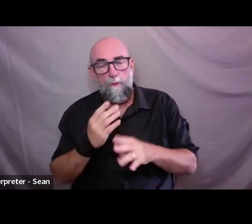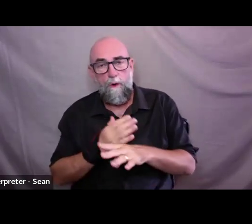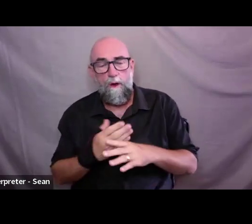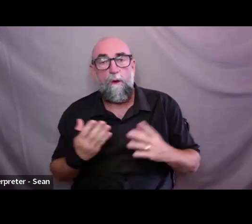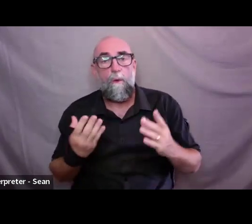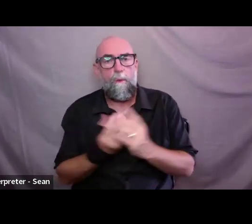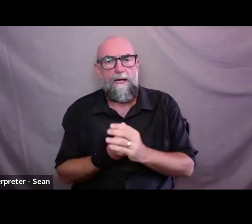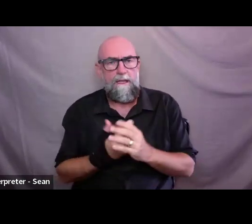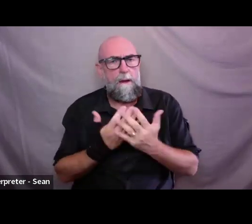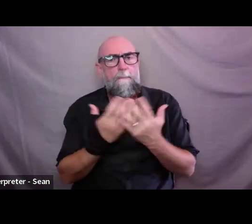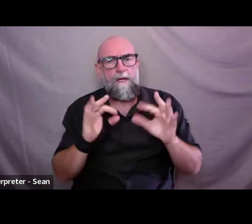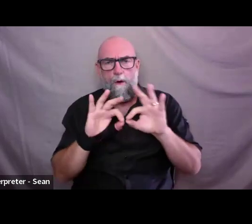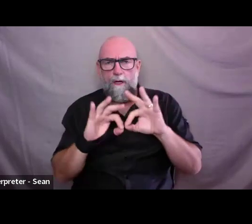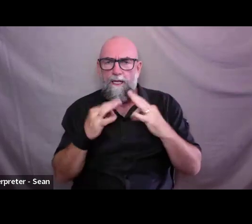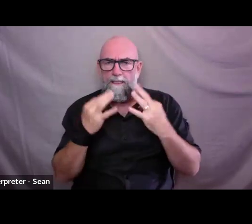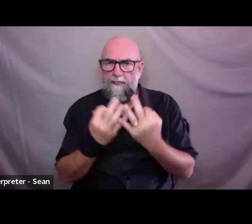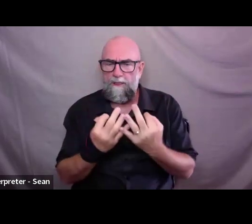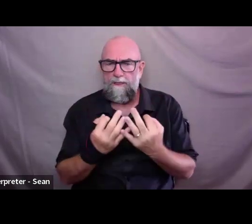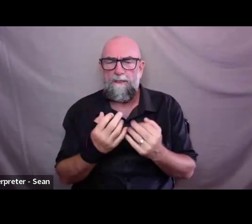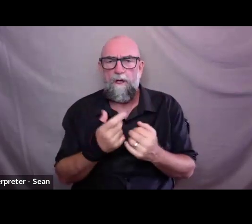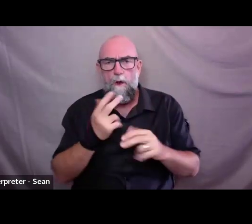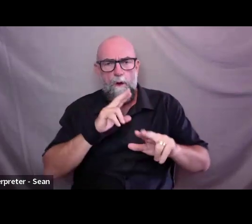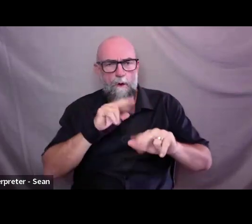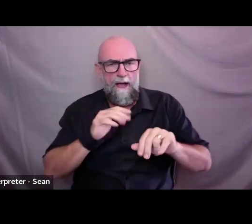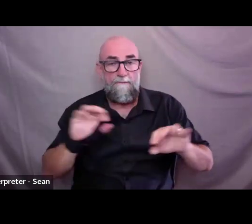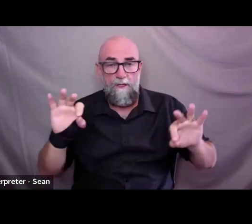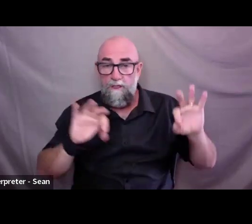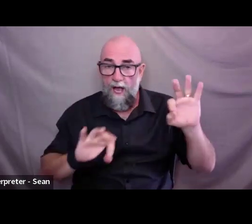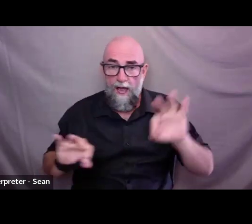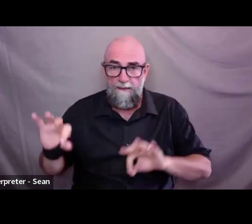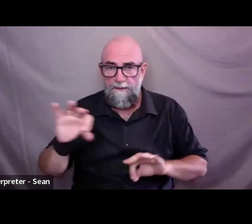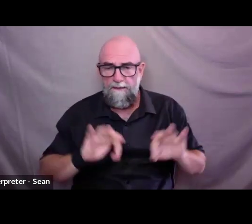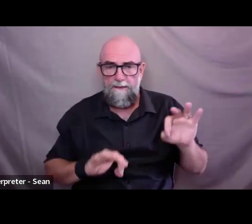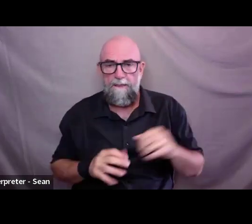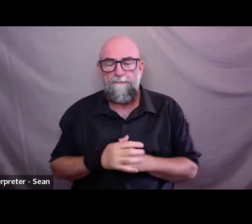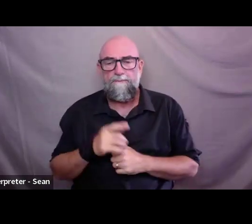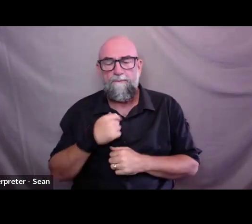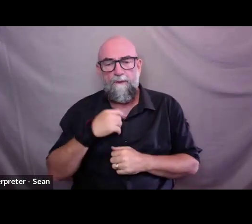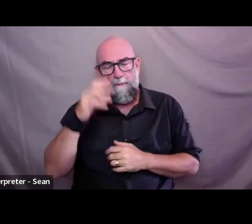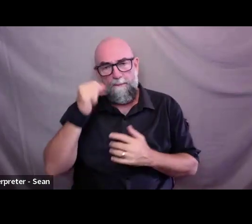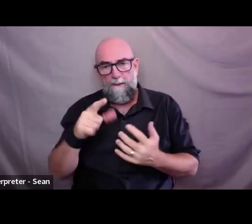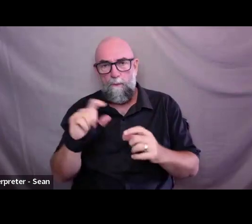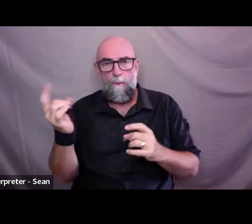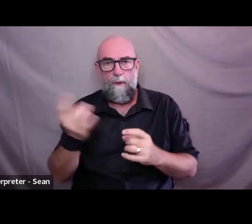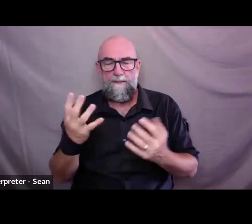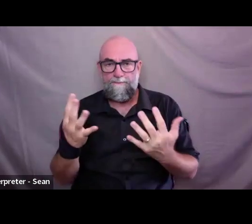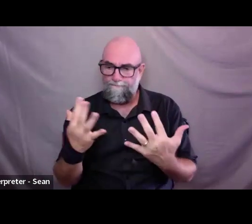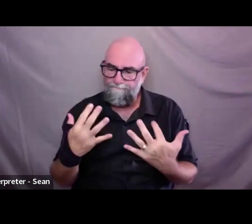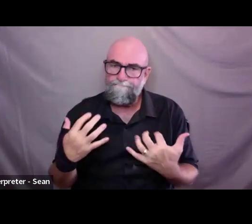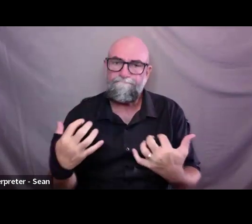an audience of climate activists climate scientists once was, the problem with scientists often is that you would rather be right